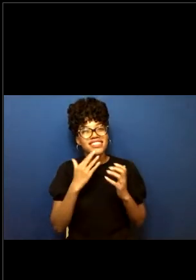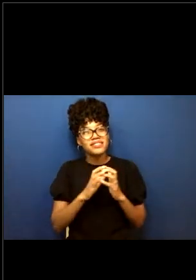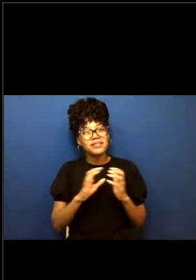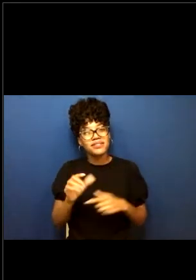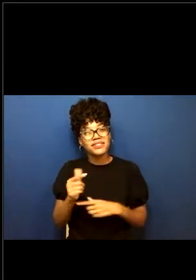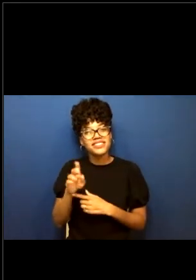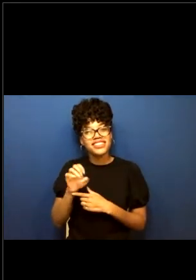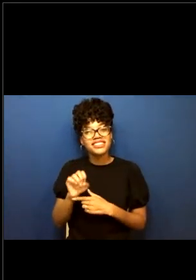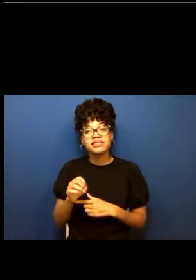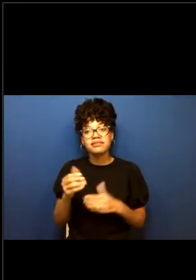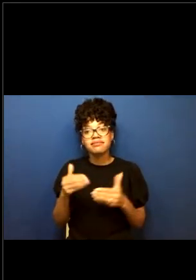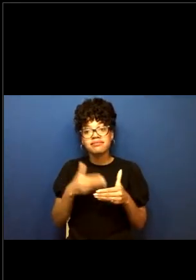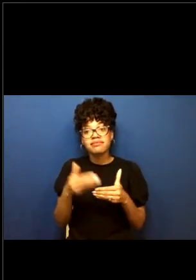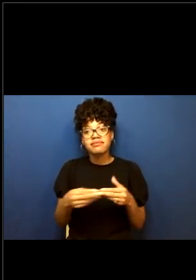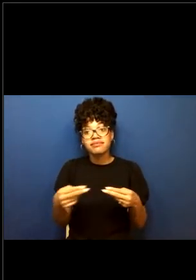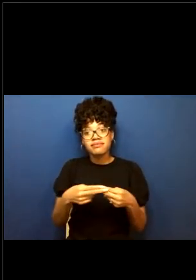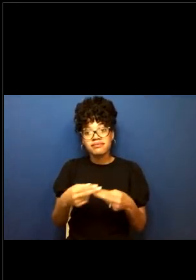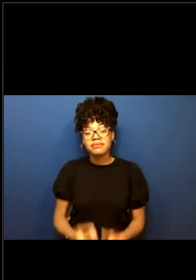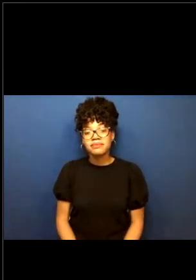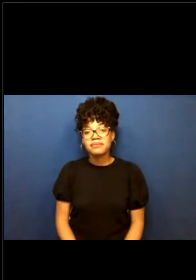If you can go to the next slide.